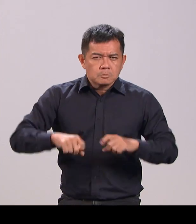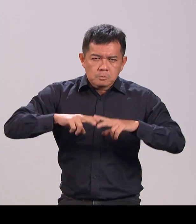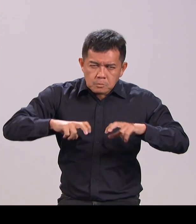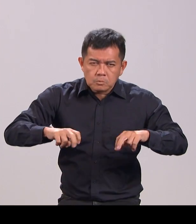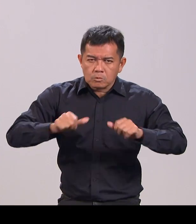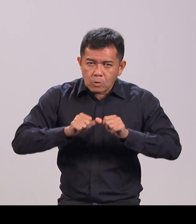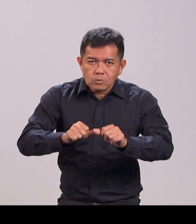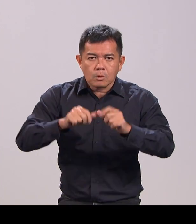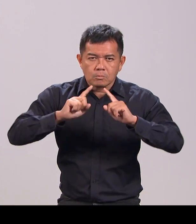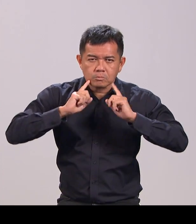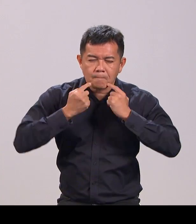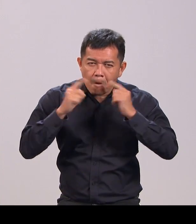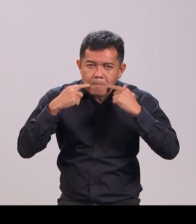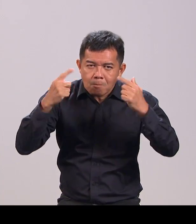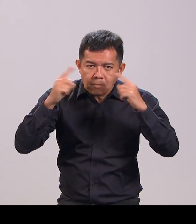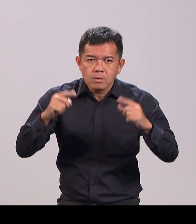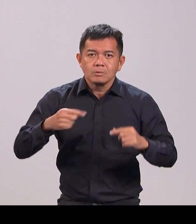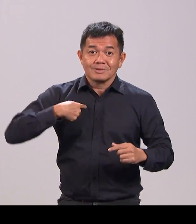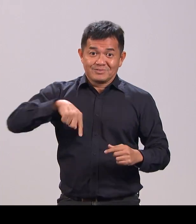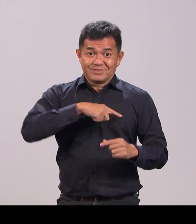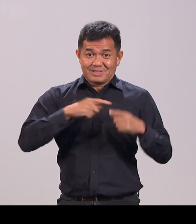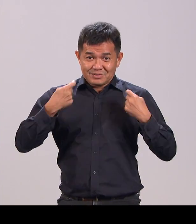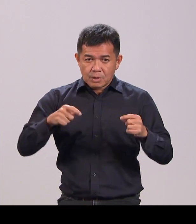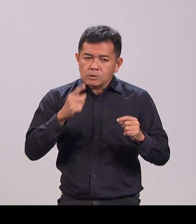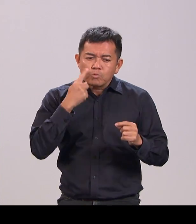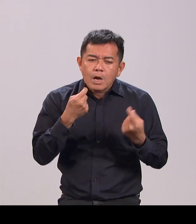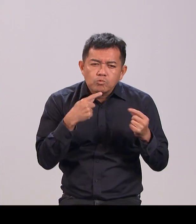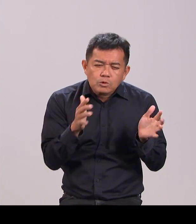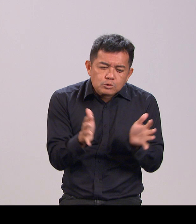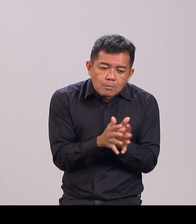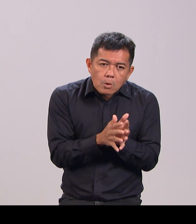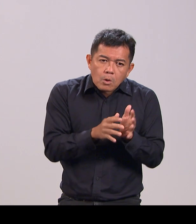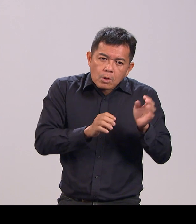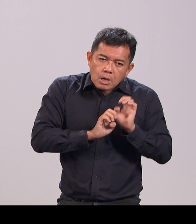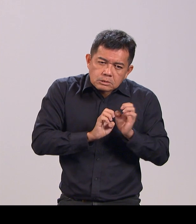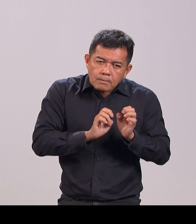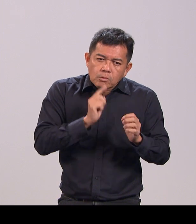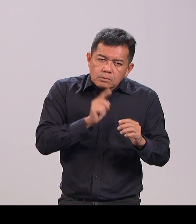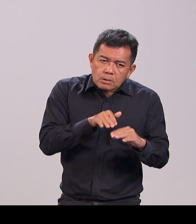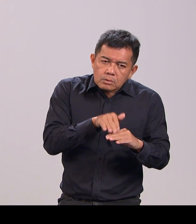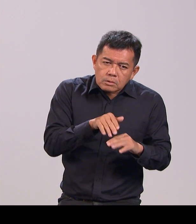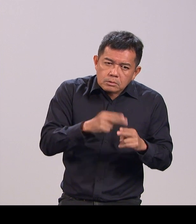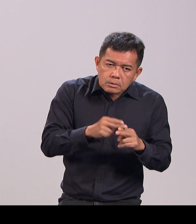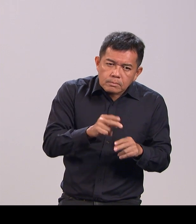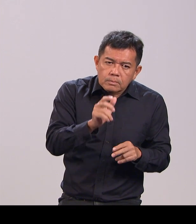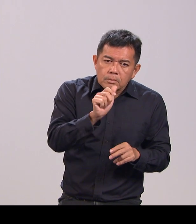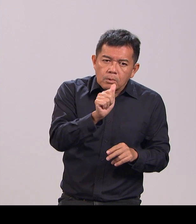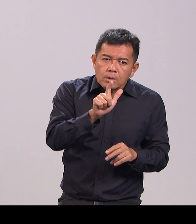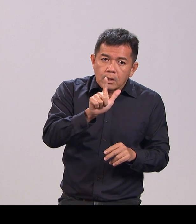We started a small experiment at Block 71 Ayer Rajah, five years ago. Block 71 was about to be demolished.